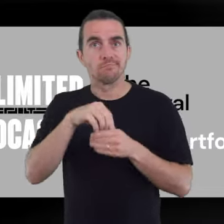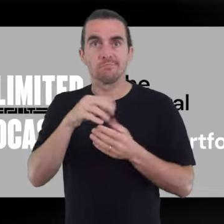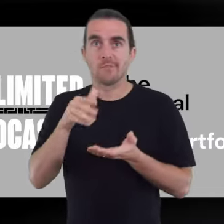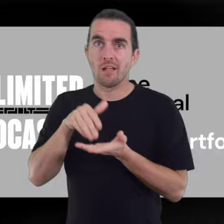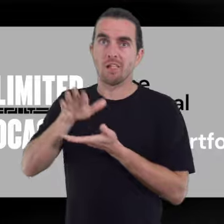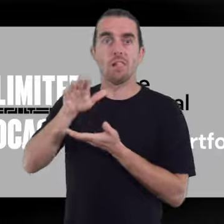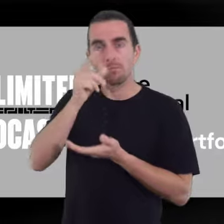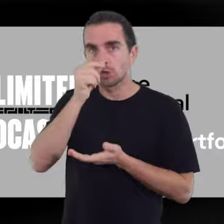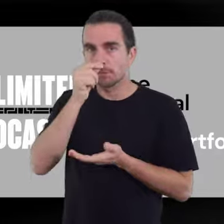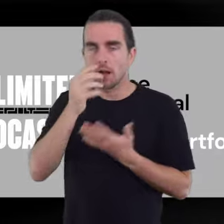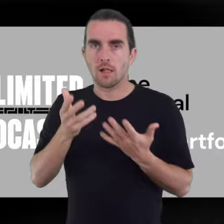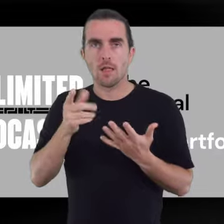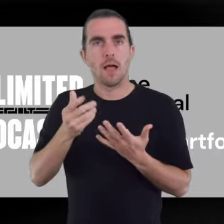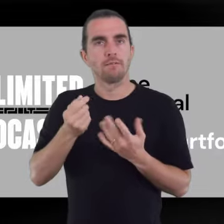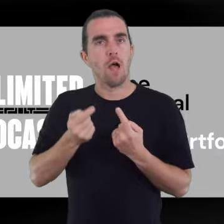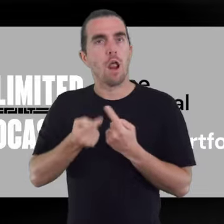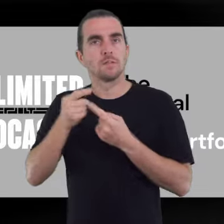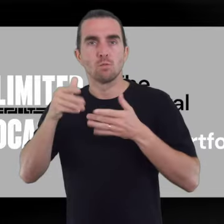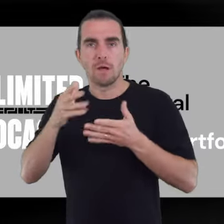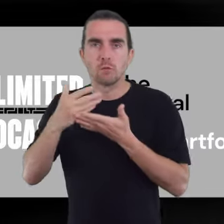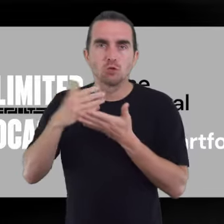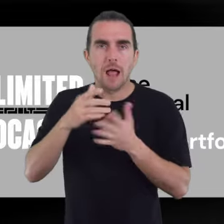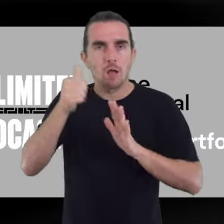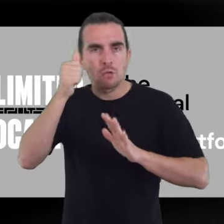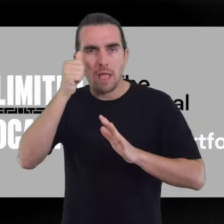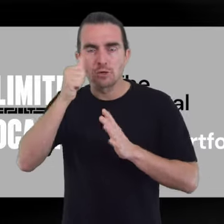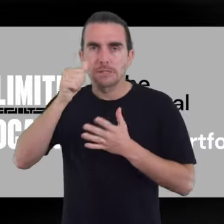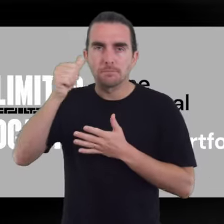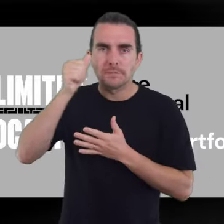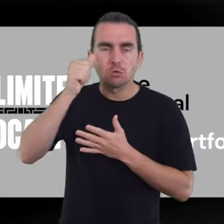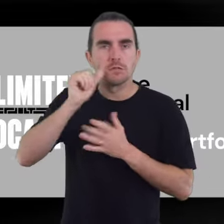as an alternative way to share knowledge, experiences, art.